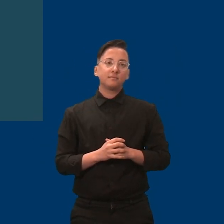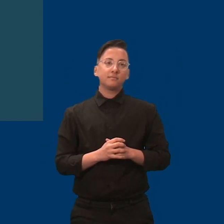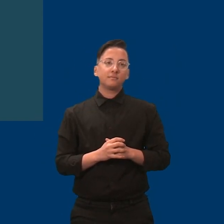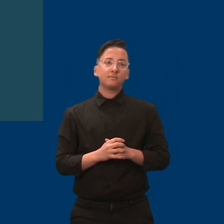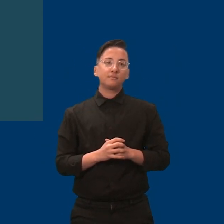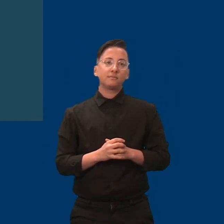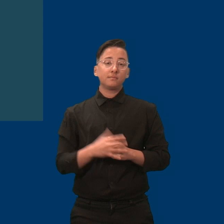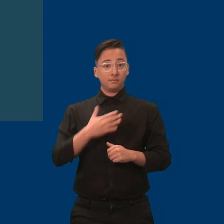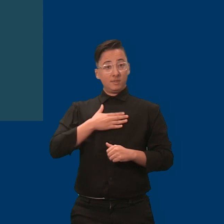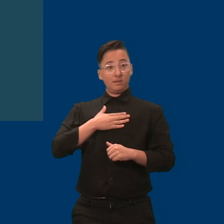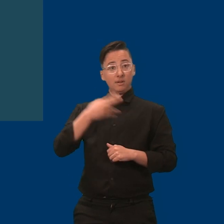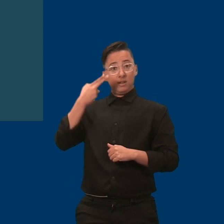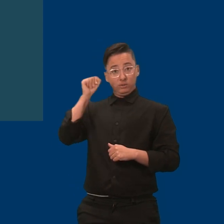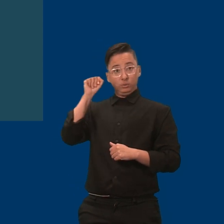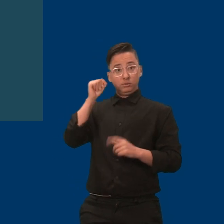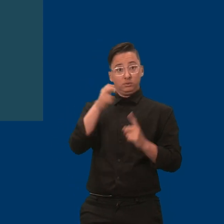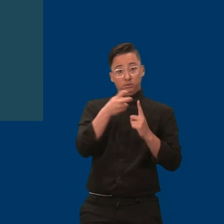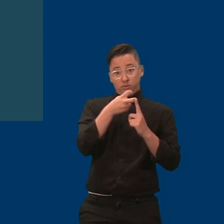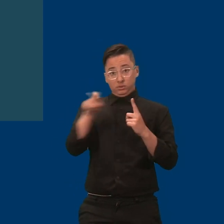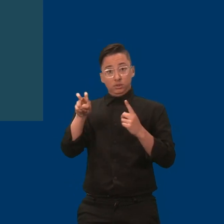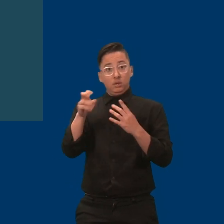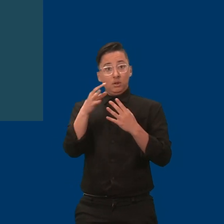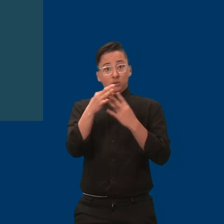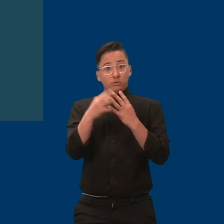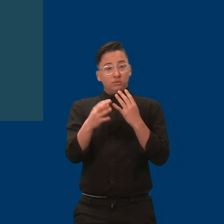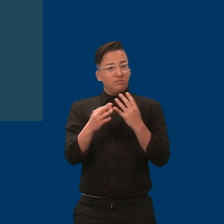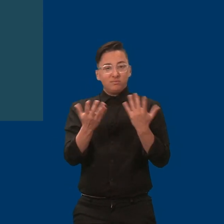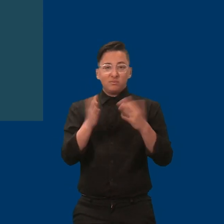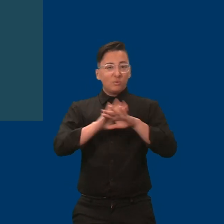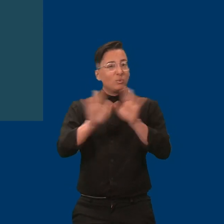does not include taking college classes